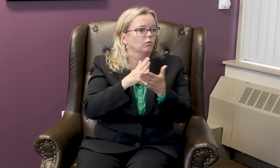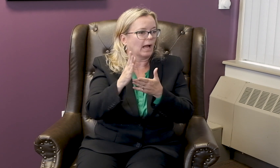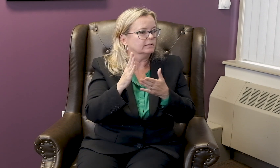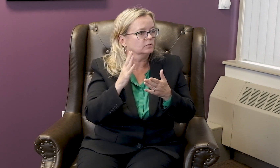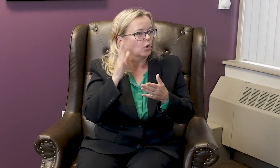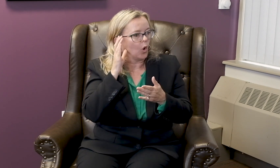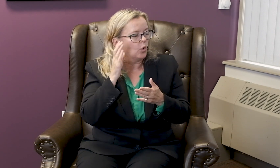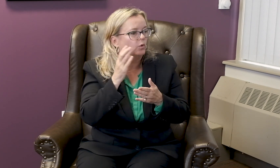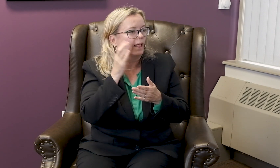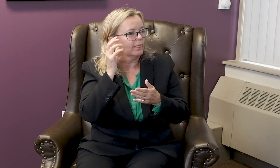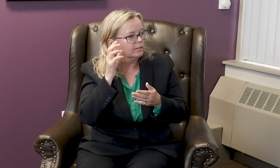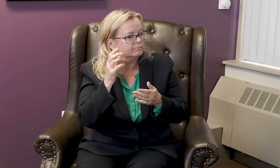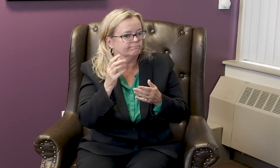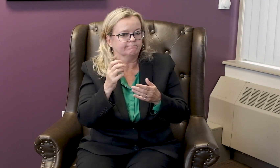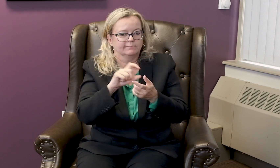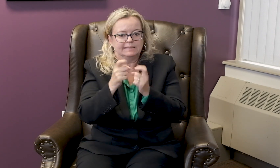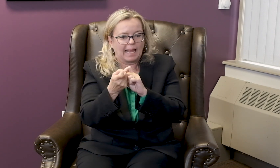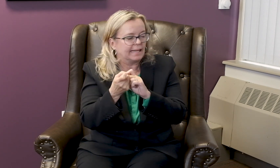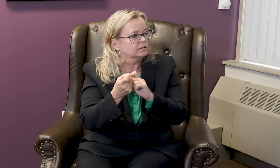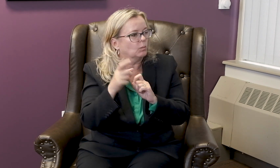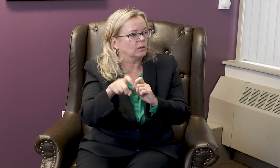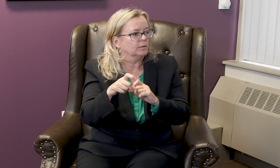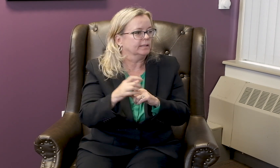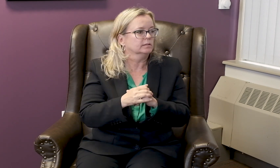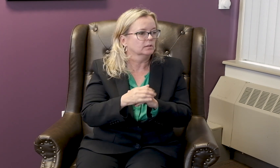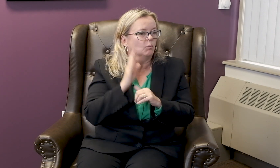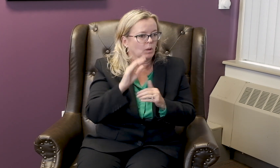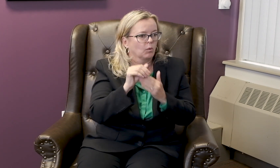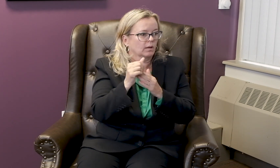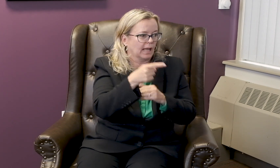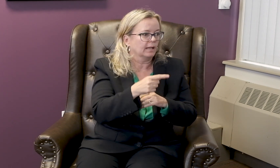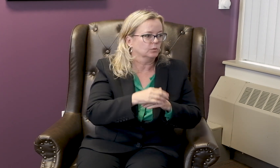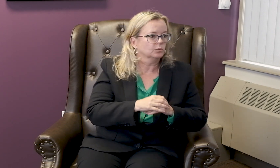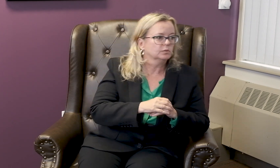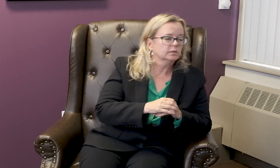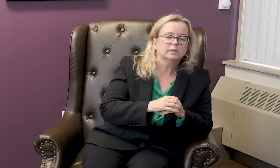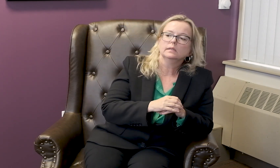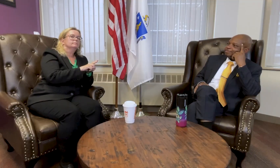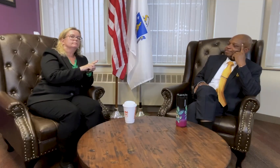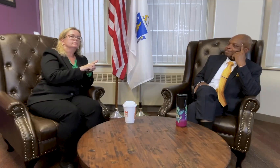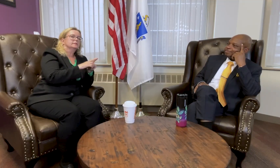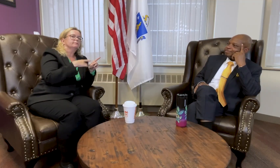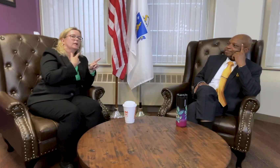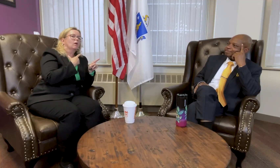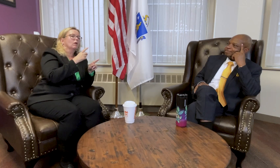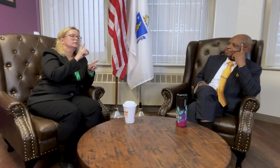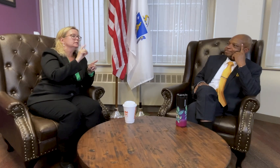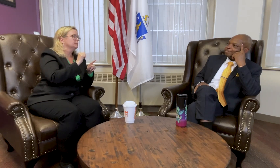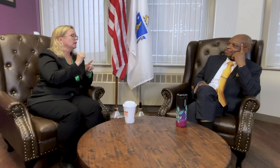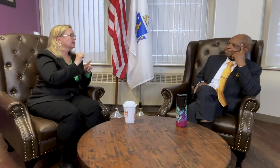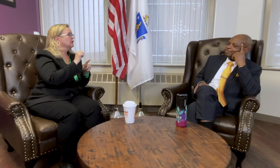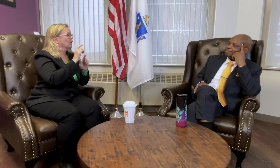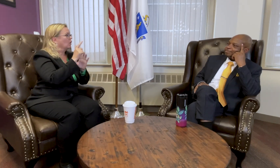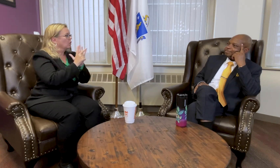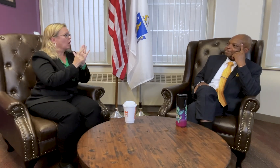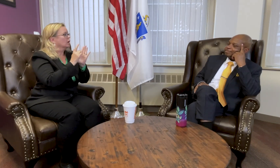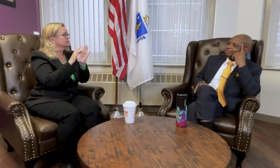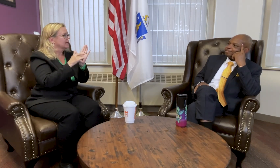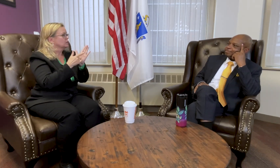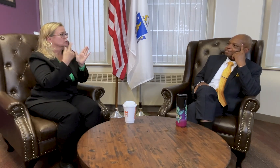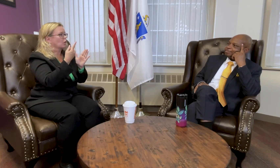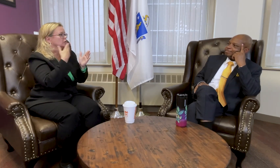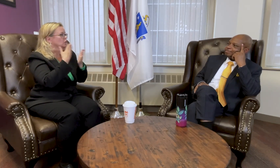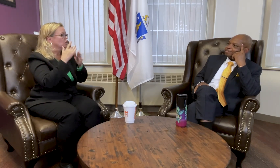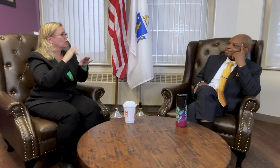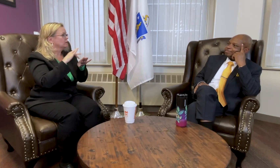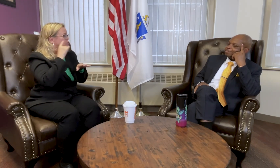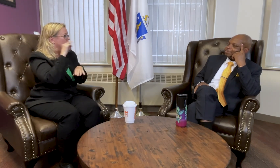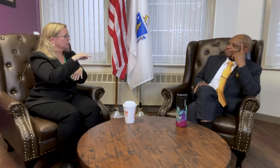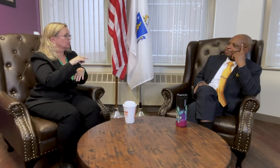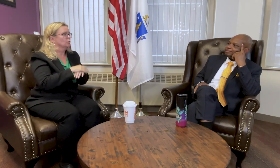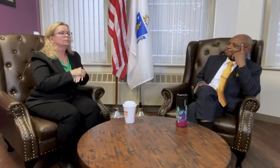making sure you are heard. The Disability Law Center is a wonderful resource for you.